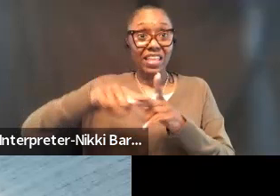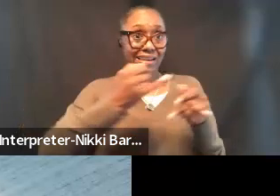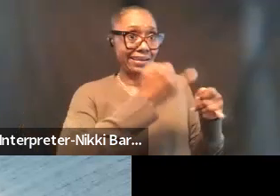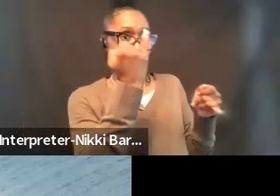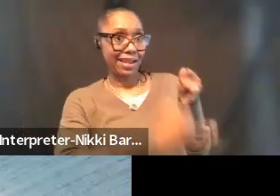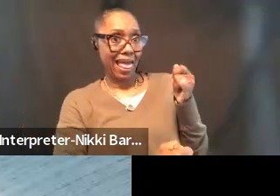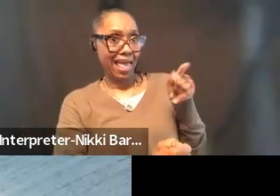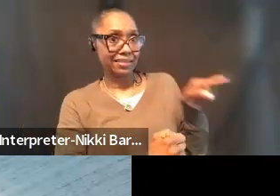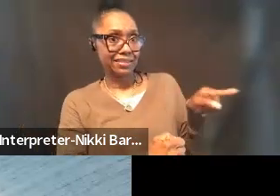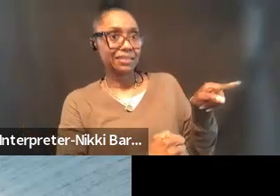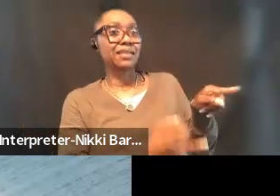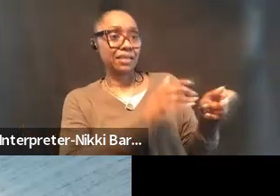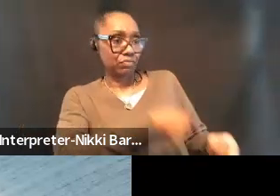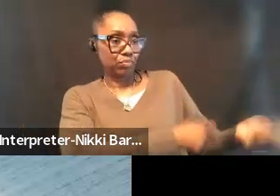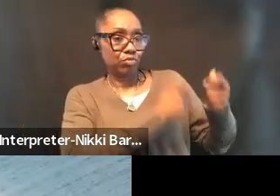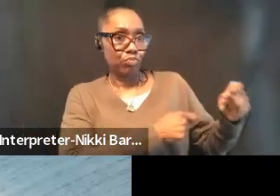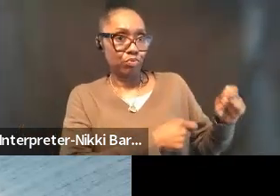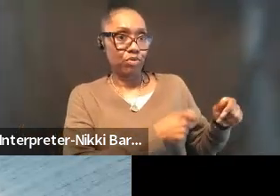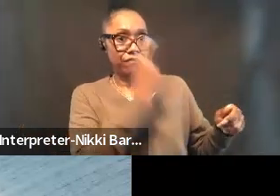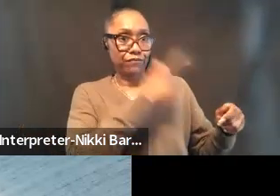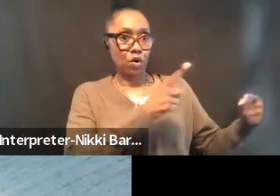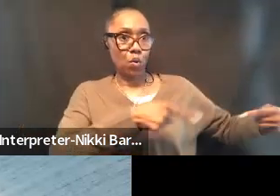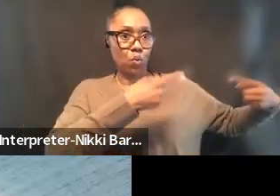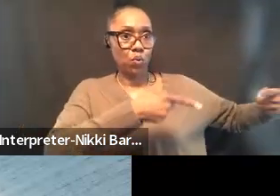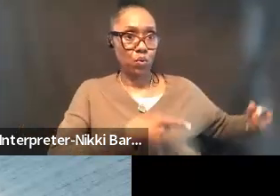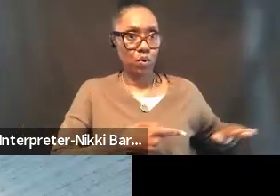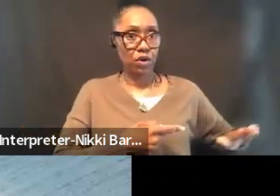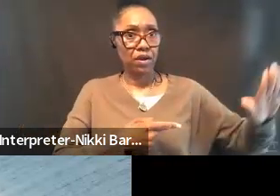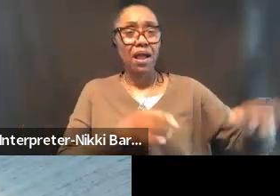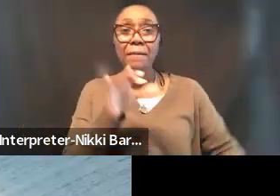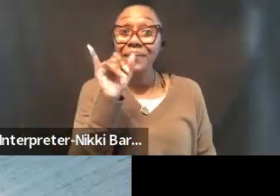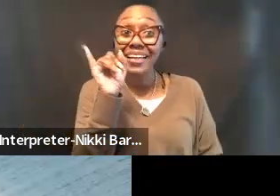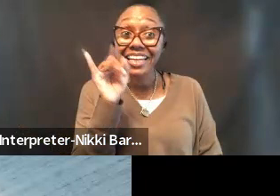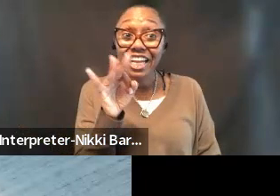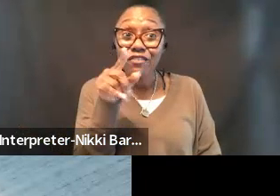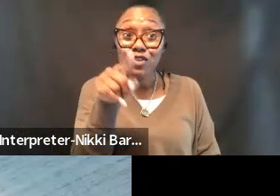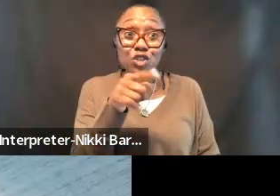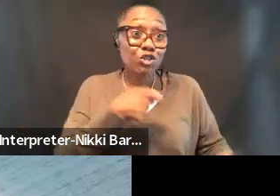And the students in the wheelchair says, but if you shovel the ramp, we could all get in.